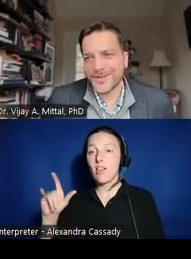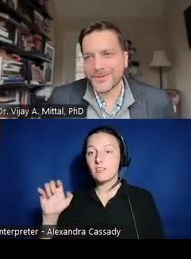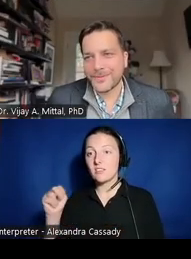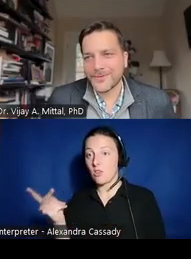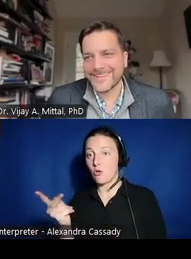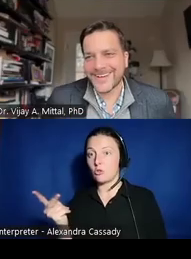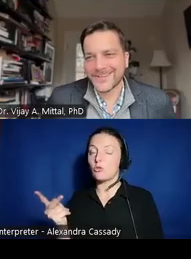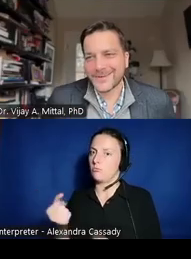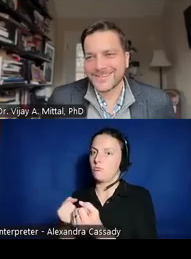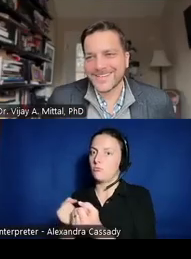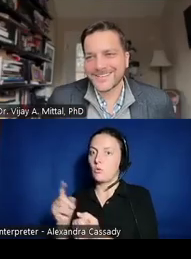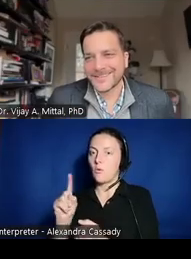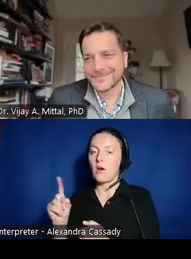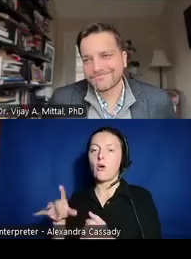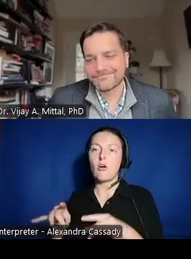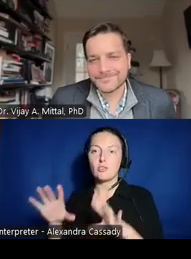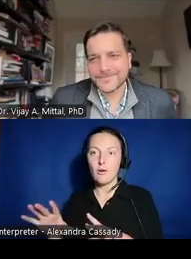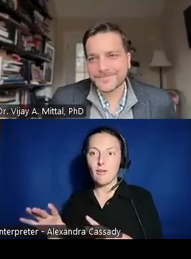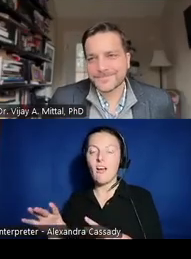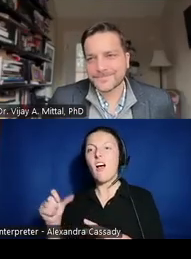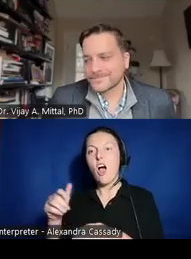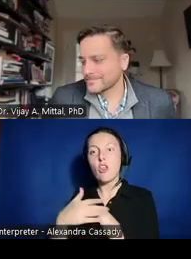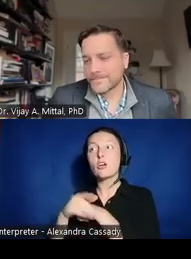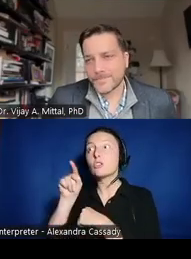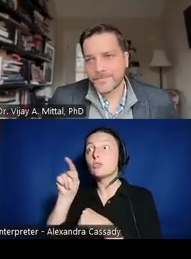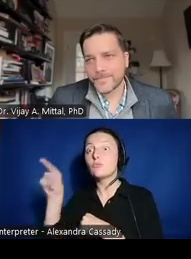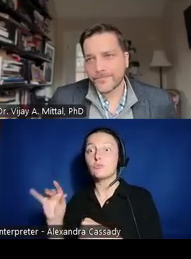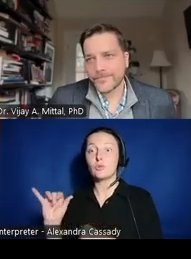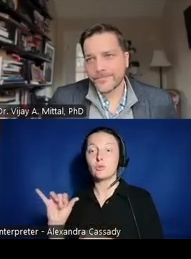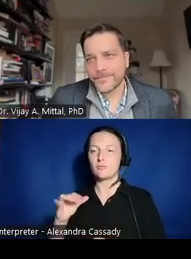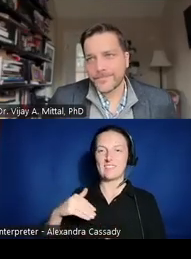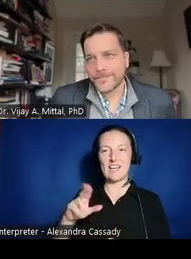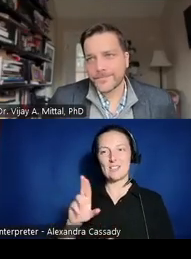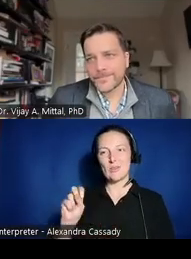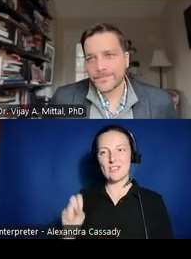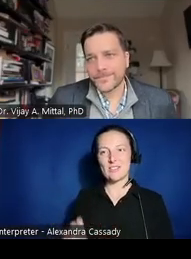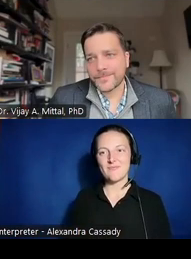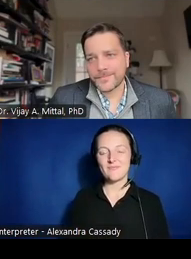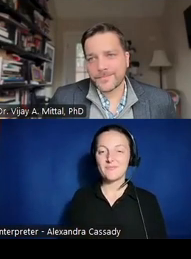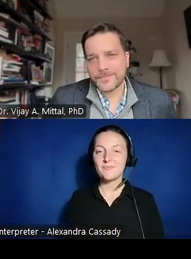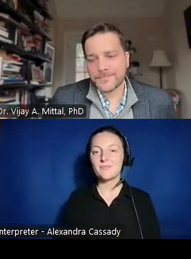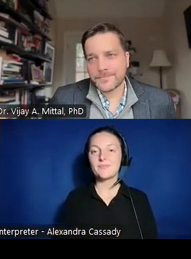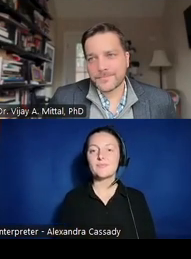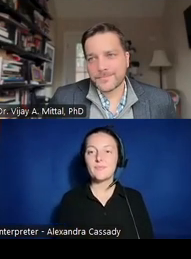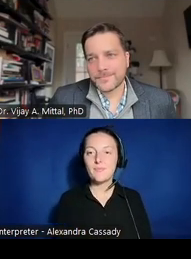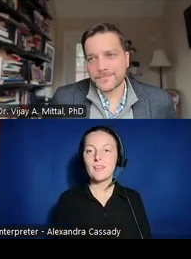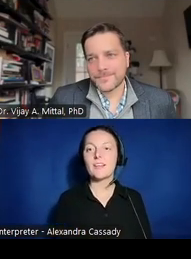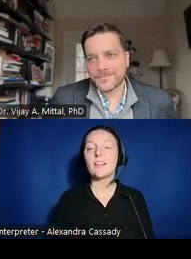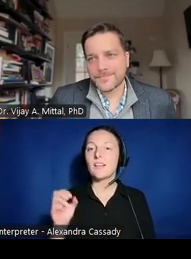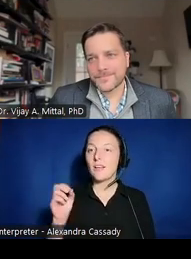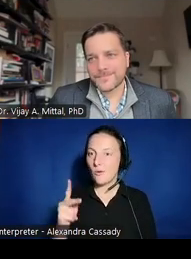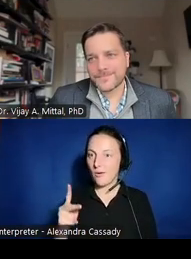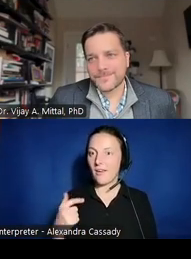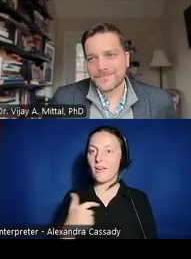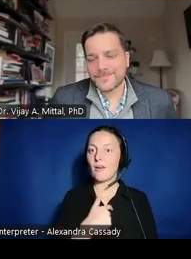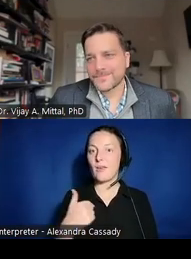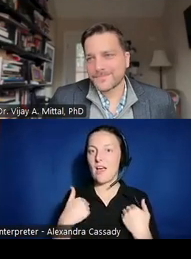although I'm afraid not in the US yet. Okay. Well, we have one more I think time for one more